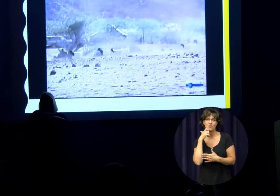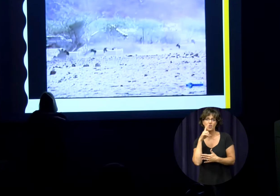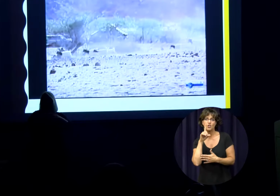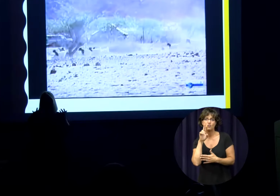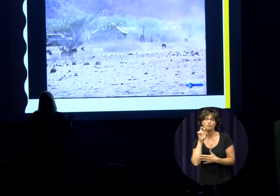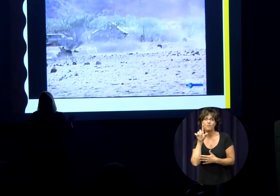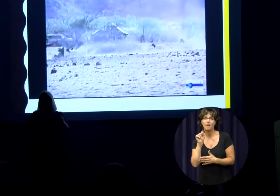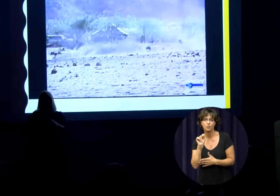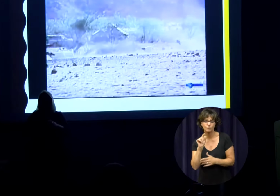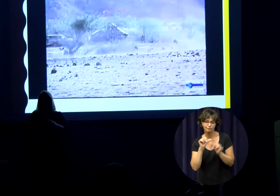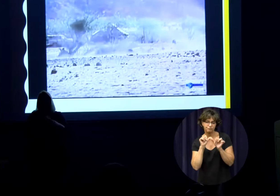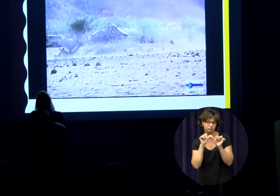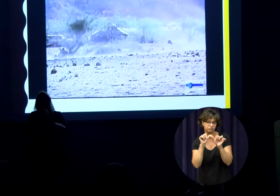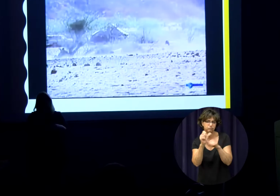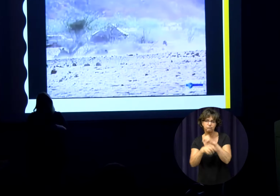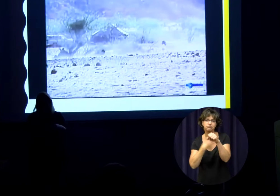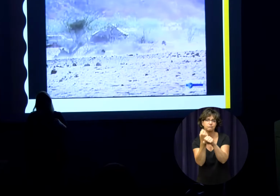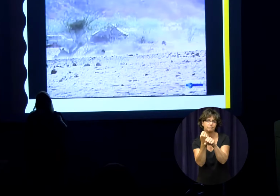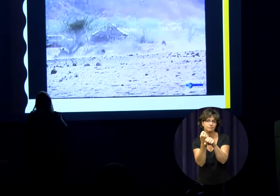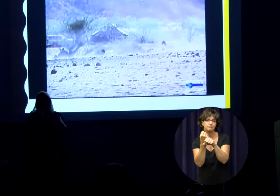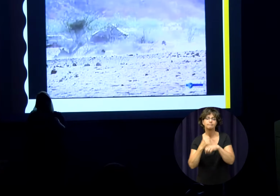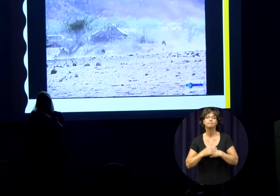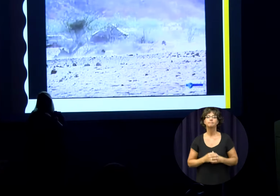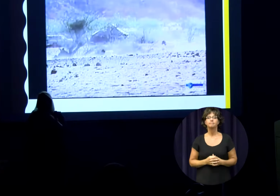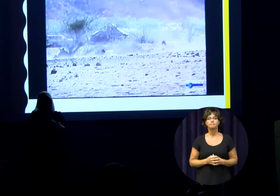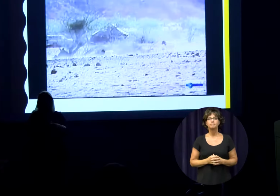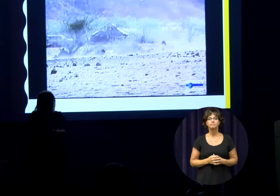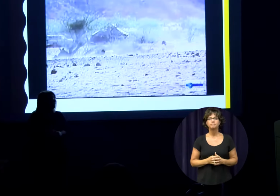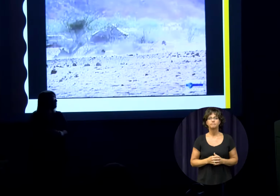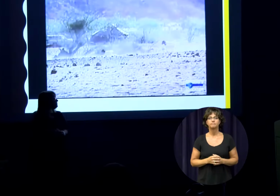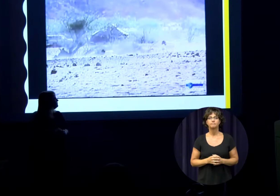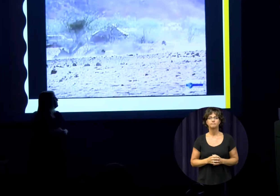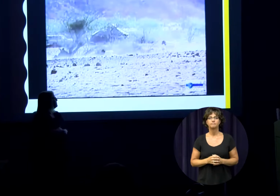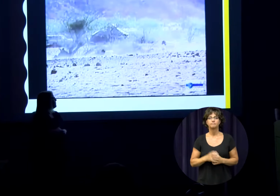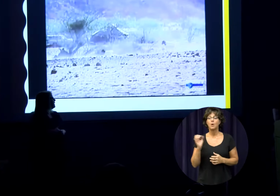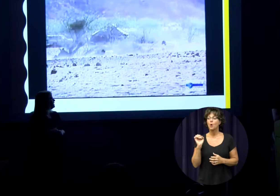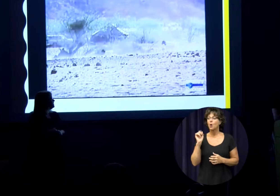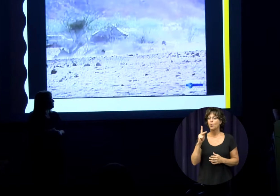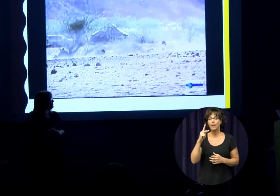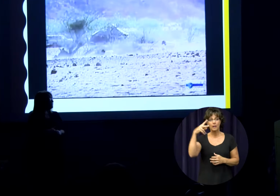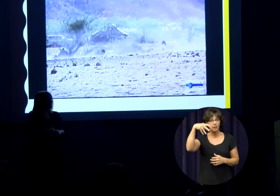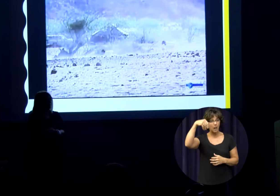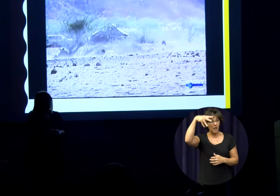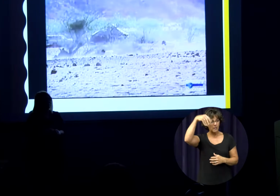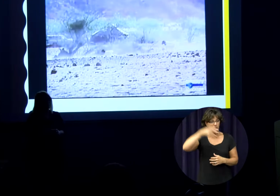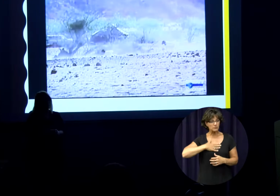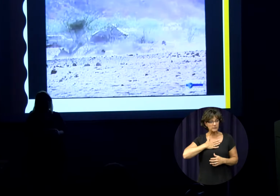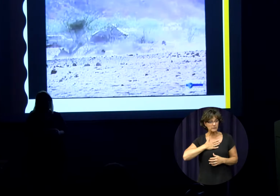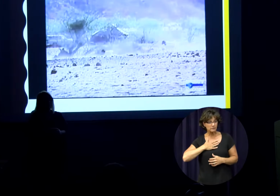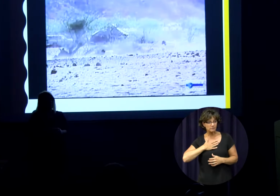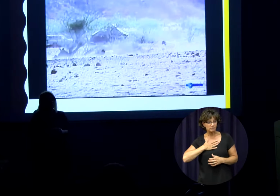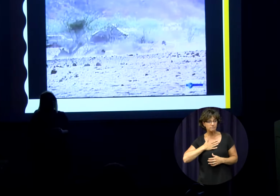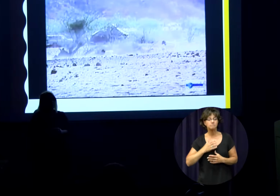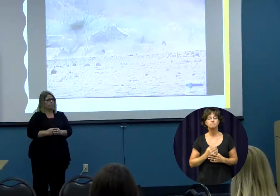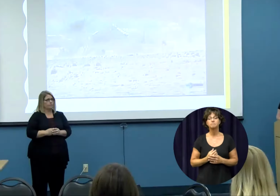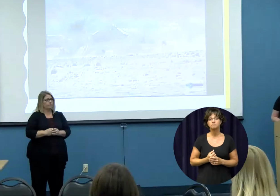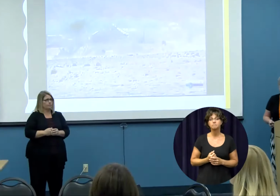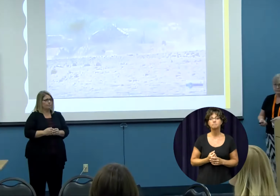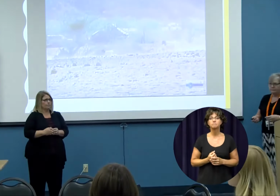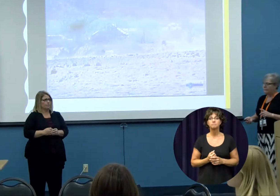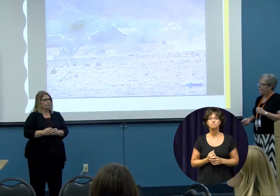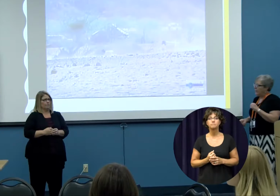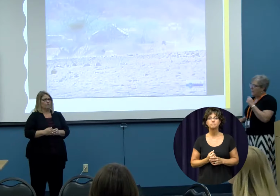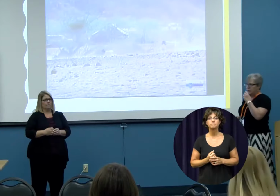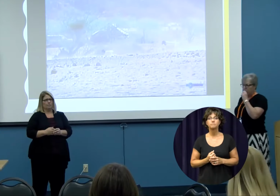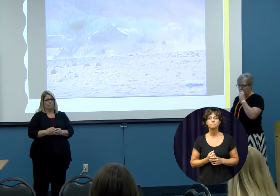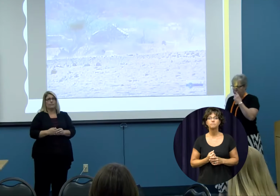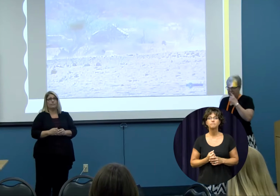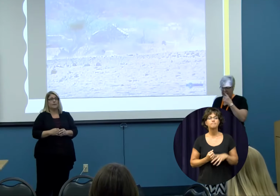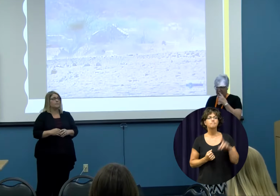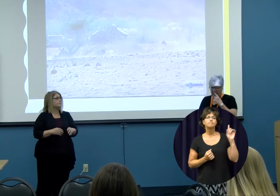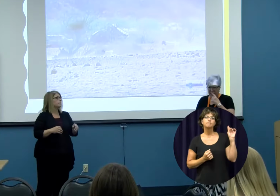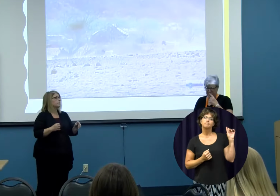from the sub-Sahara region that lies to the South.